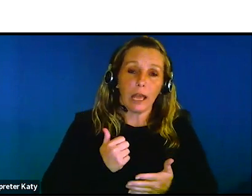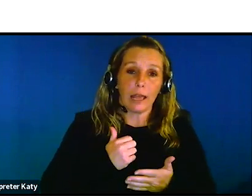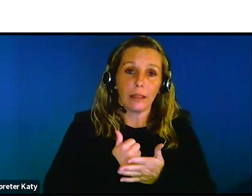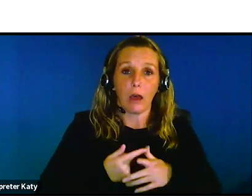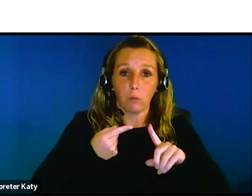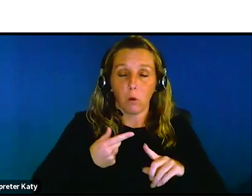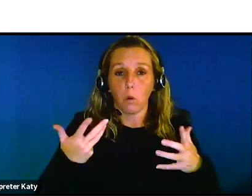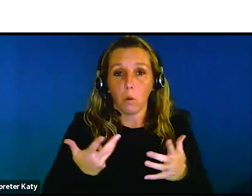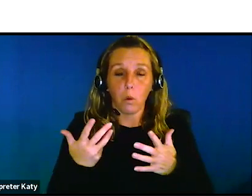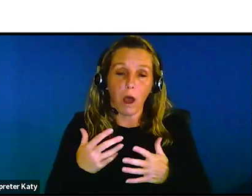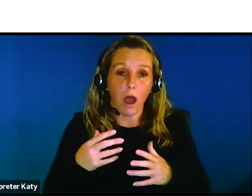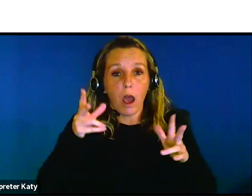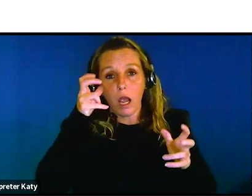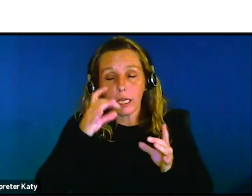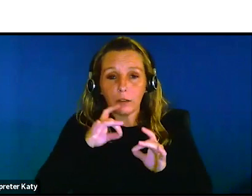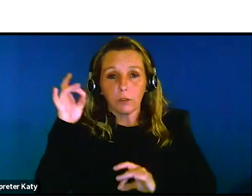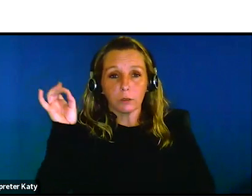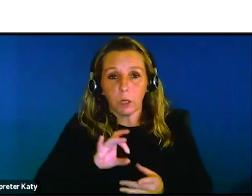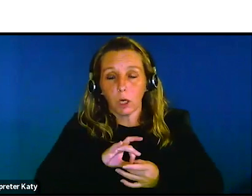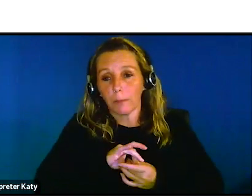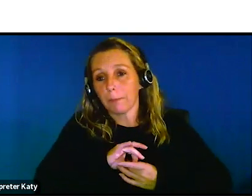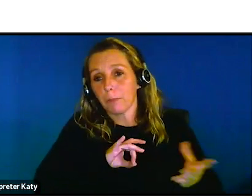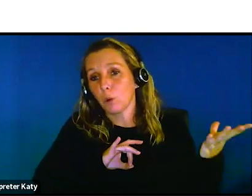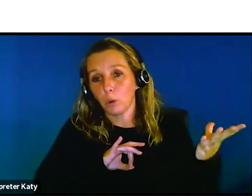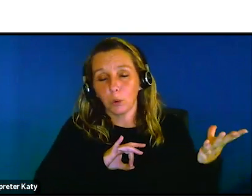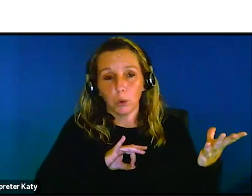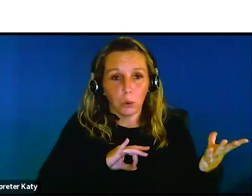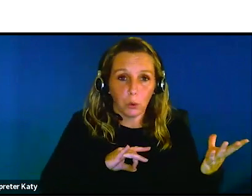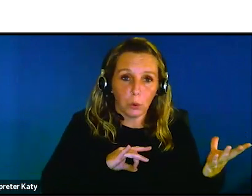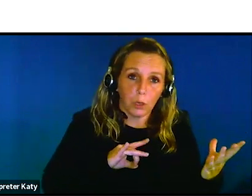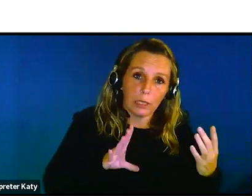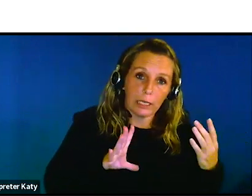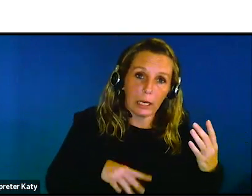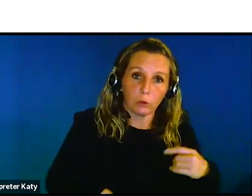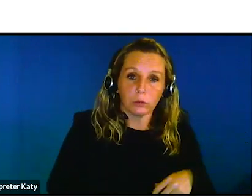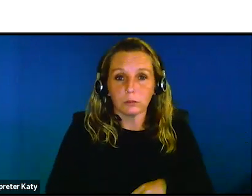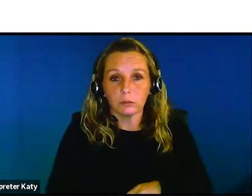that evil spirit from the body. There are many ways